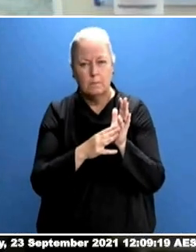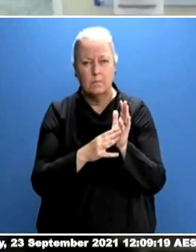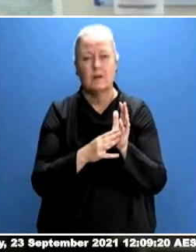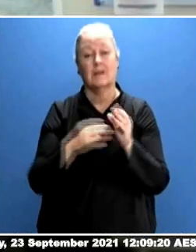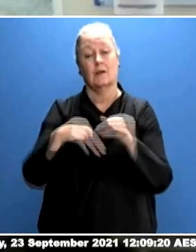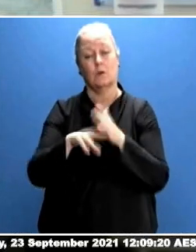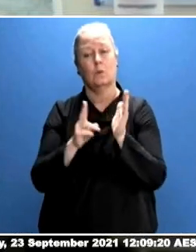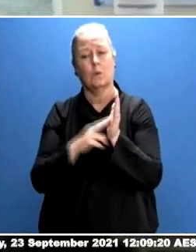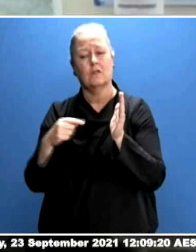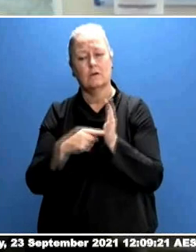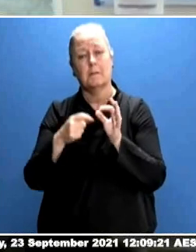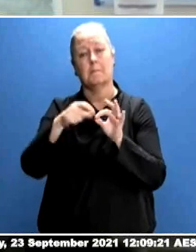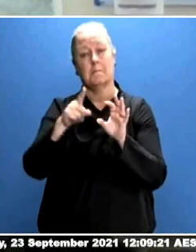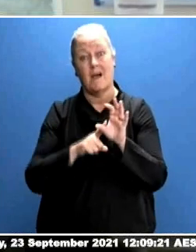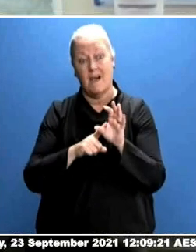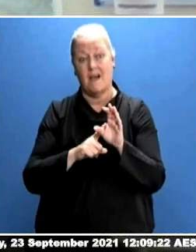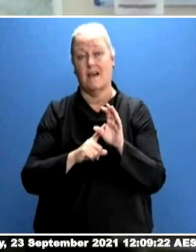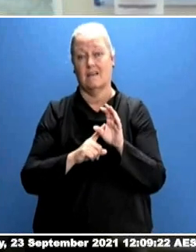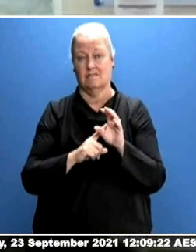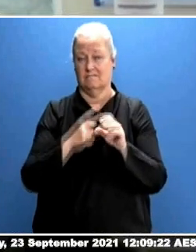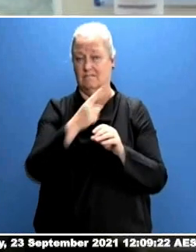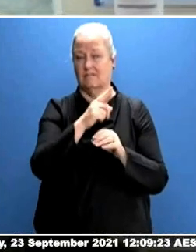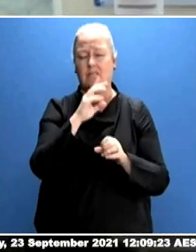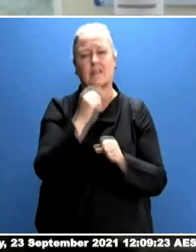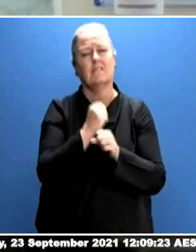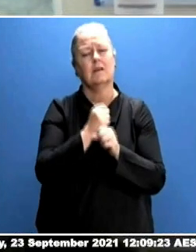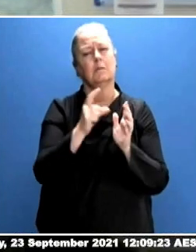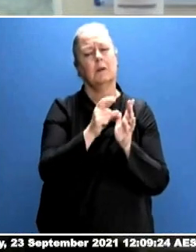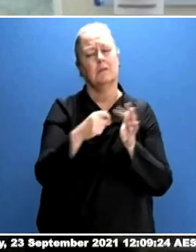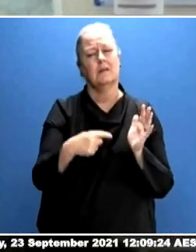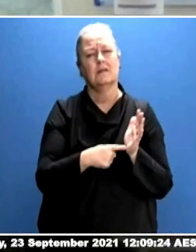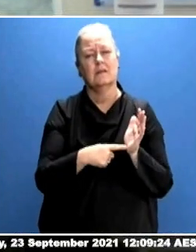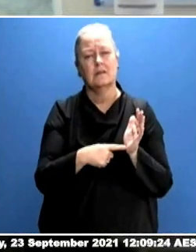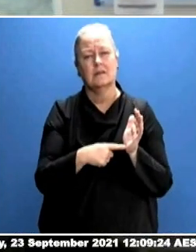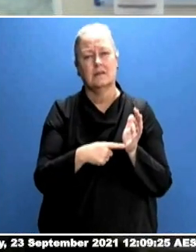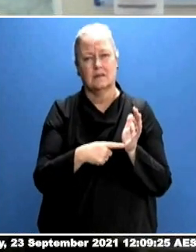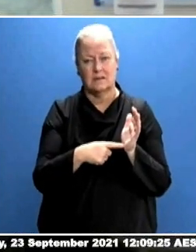by the Department, this hasn't been prioritised